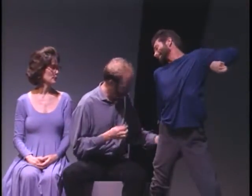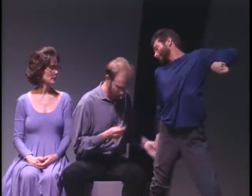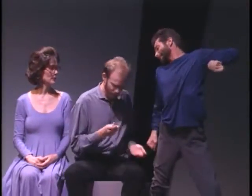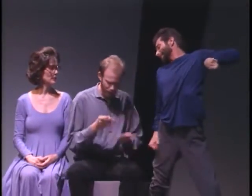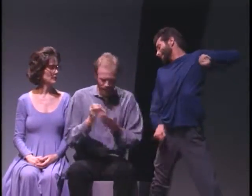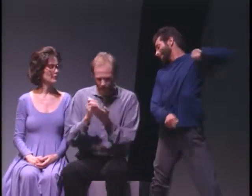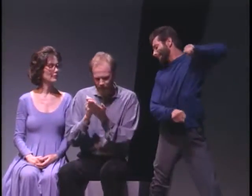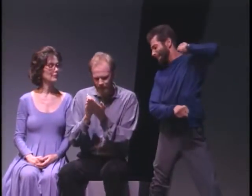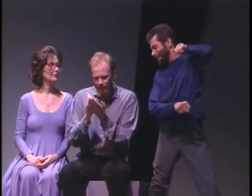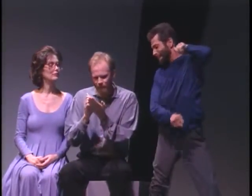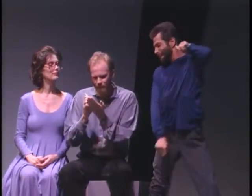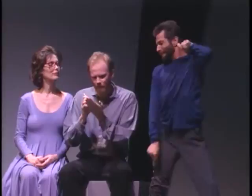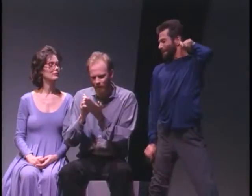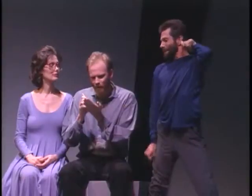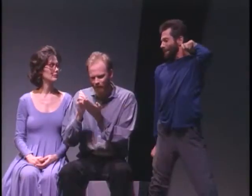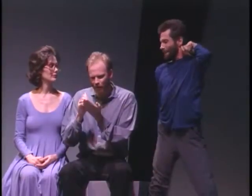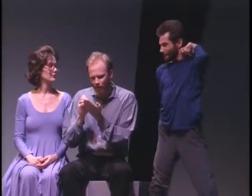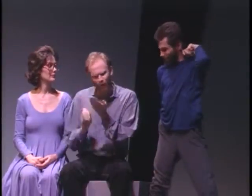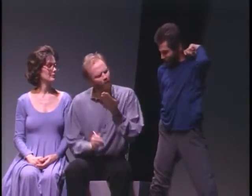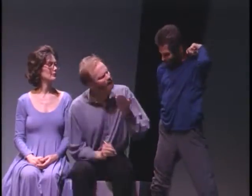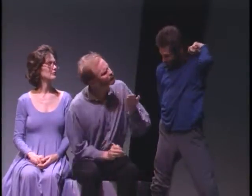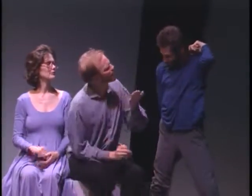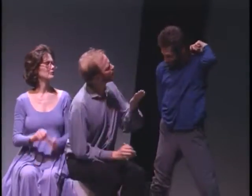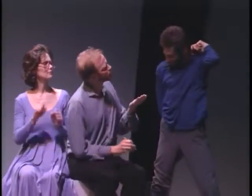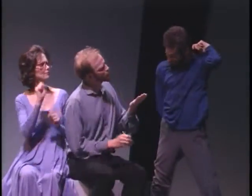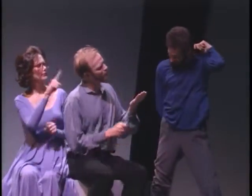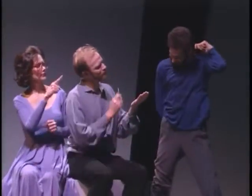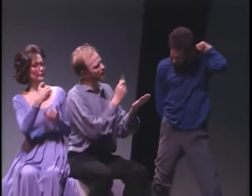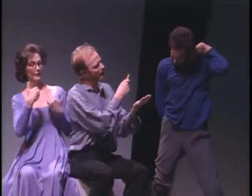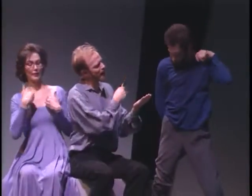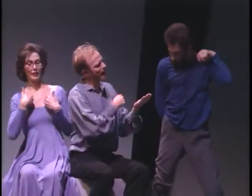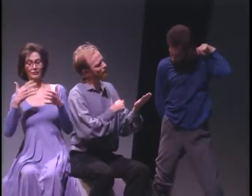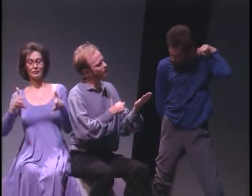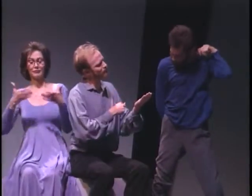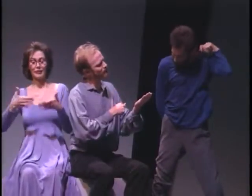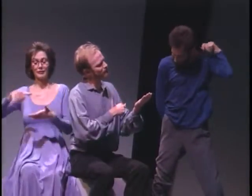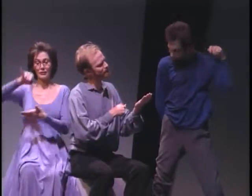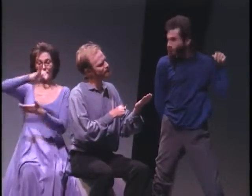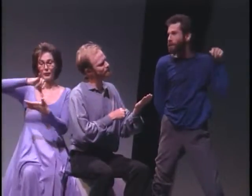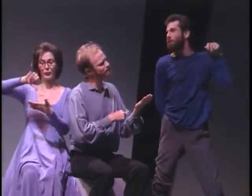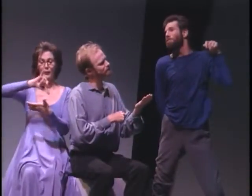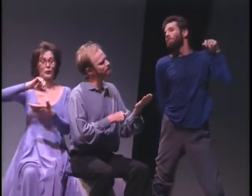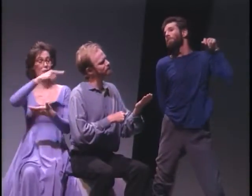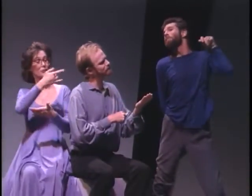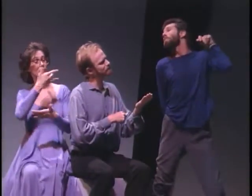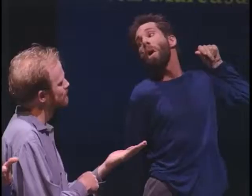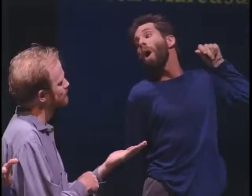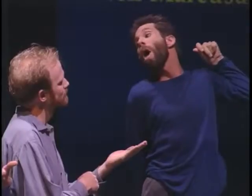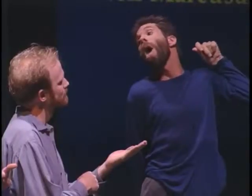tell you and Chateaubriand oh my good man would you happen to have a house dressing